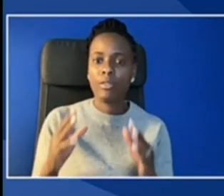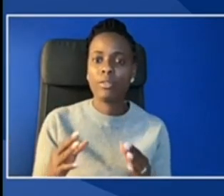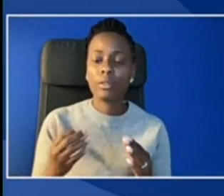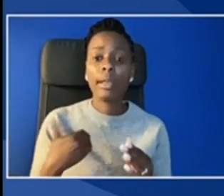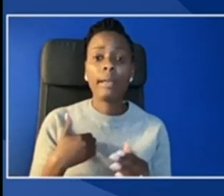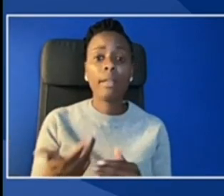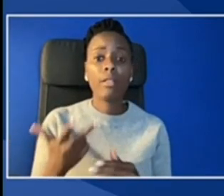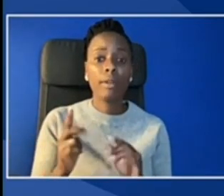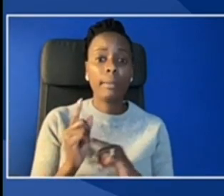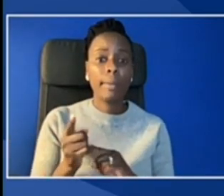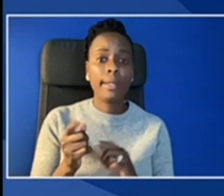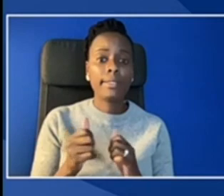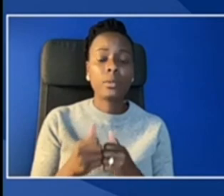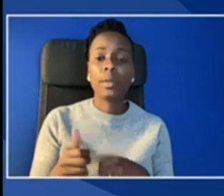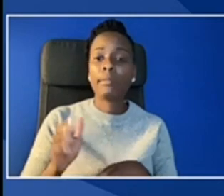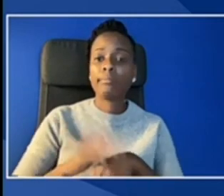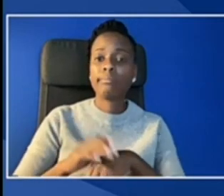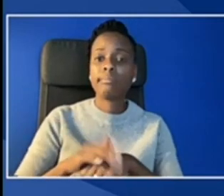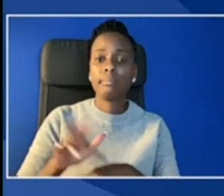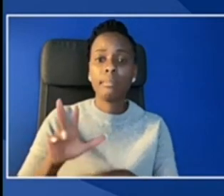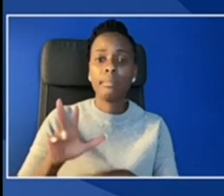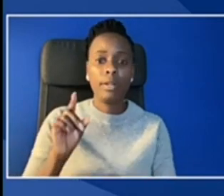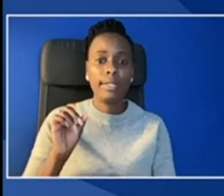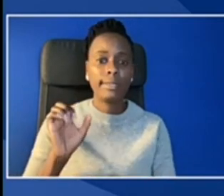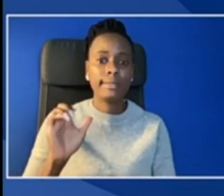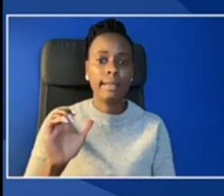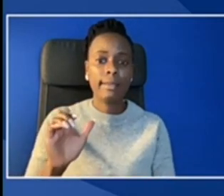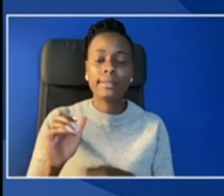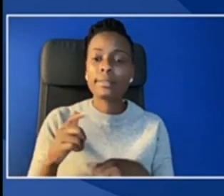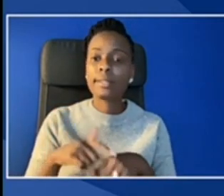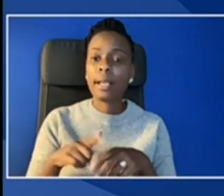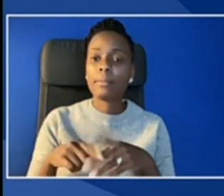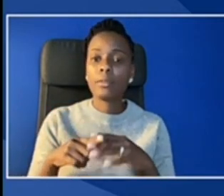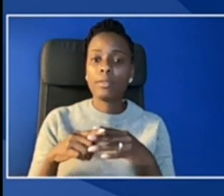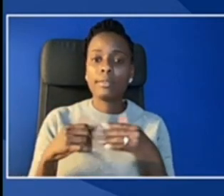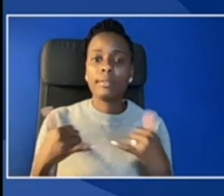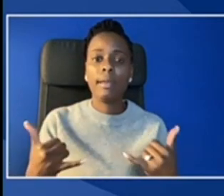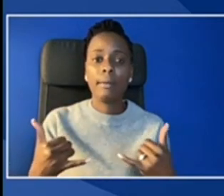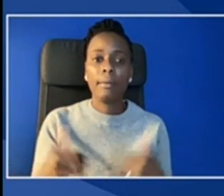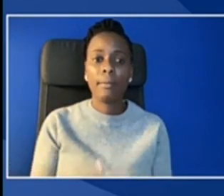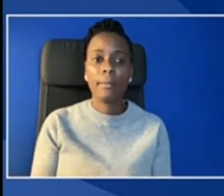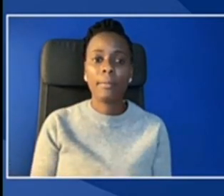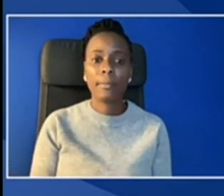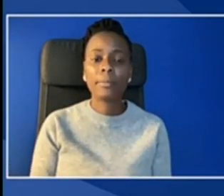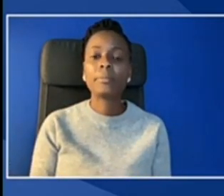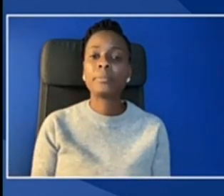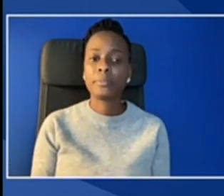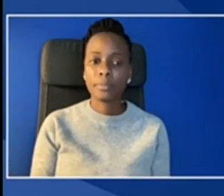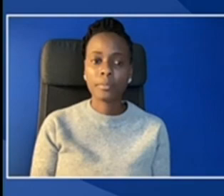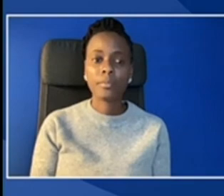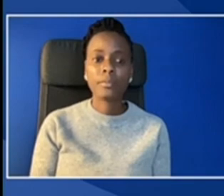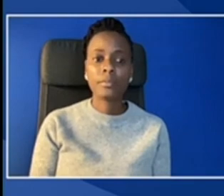30-second warning, and your time begins right now. Okay, well, I'm Terry Dodd.